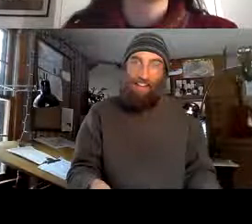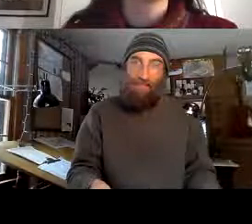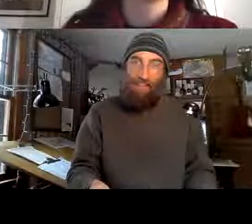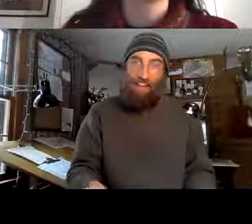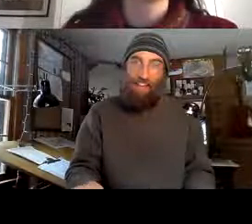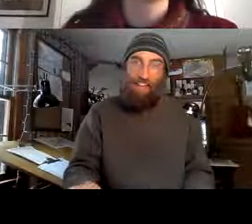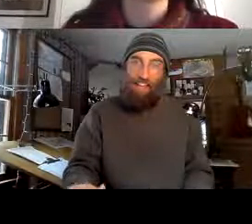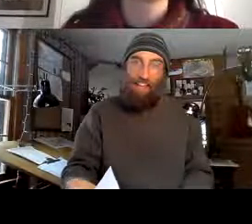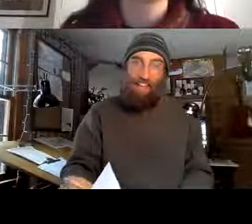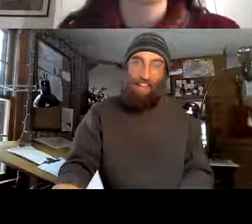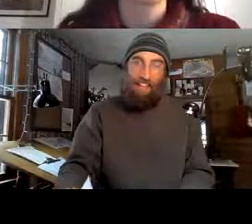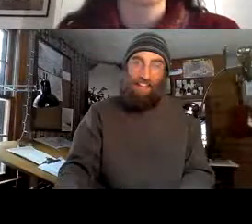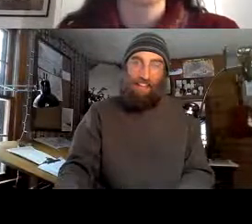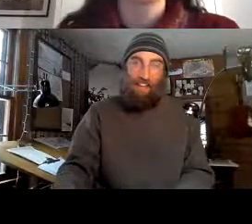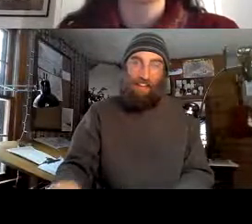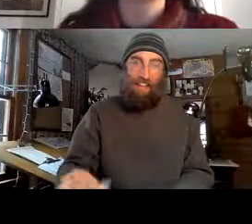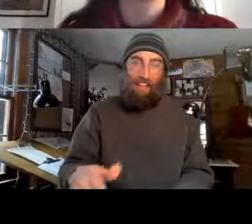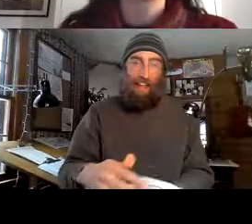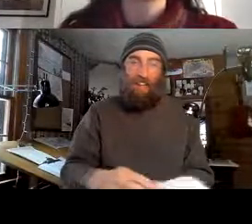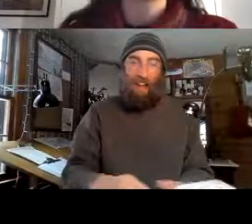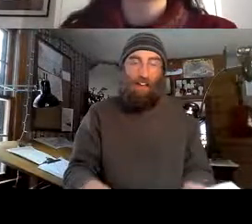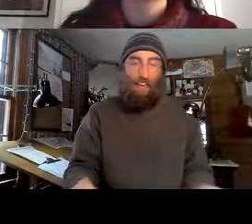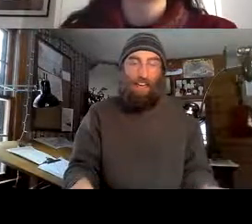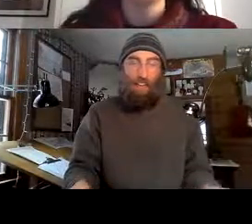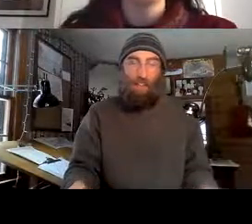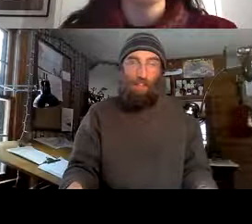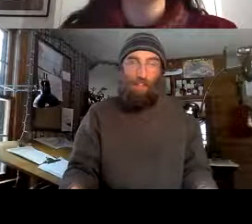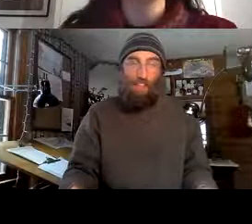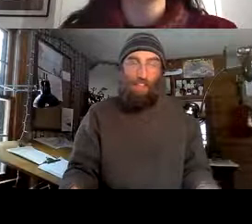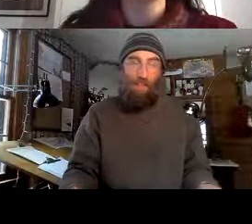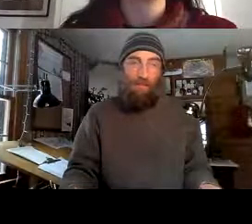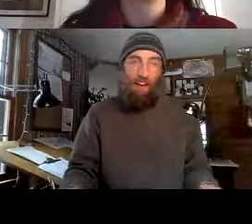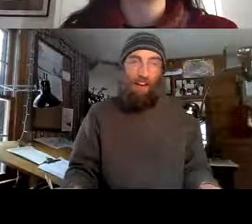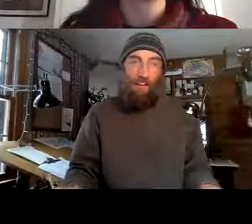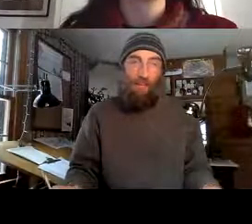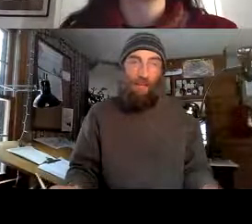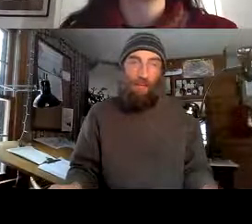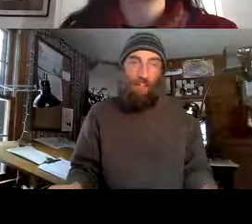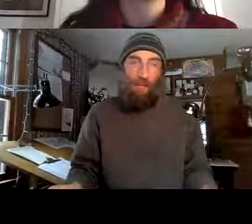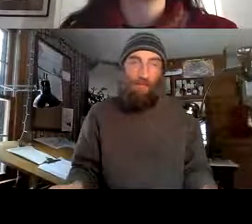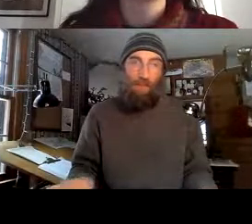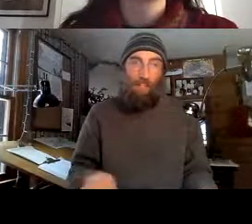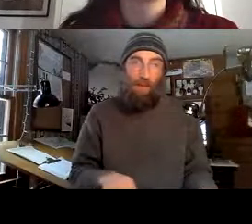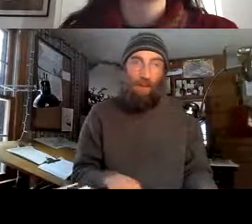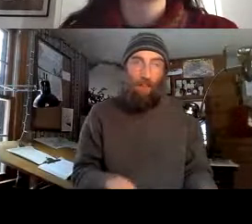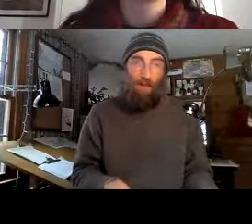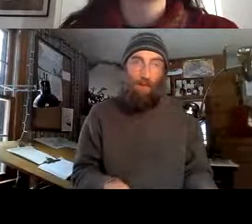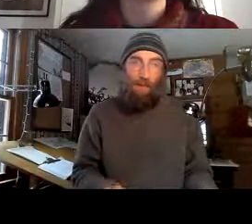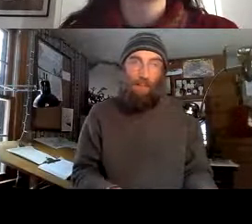And um finally I said, you know I could-- I don't have any ideas for stories, and I'm tired of being receptive to what's happening around me,